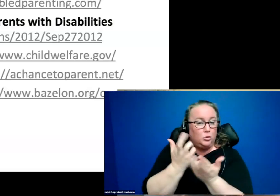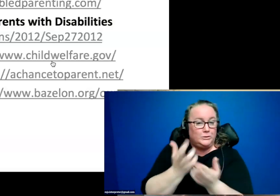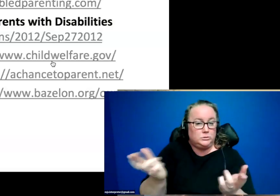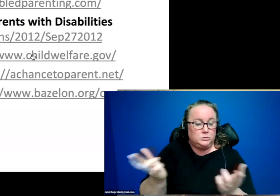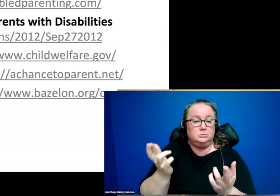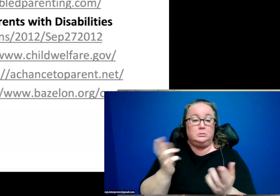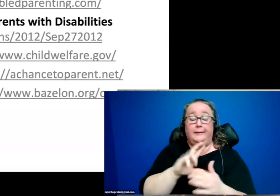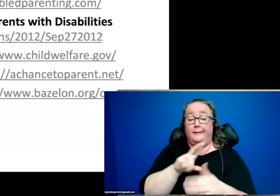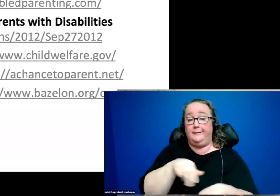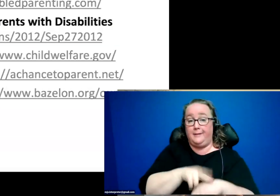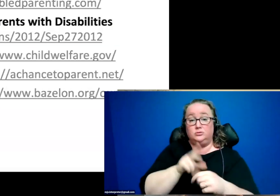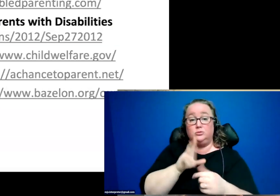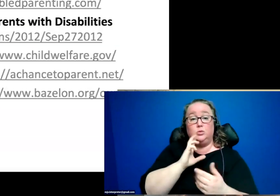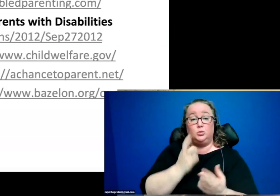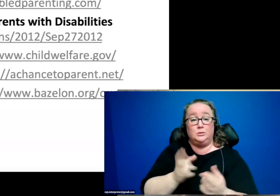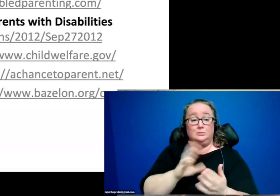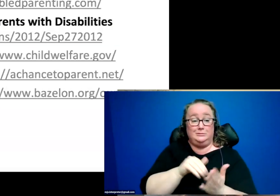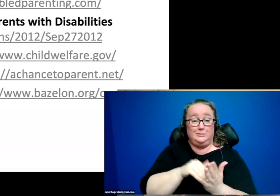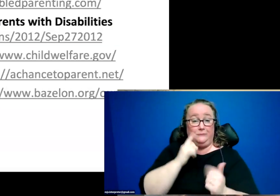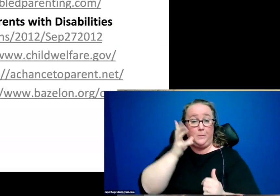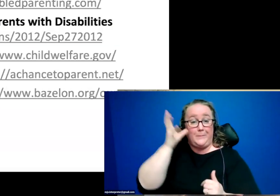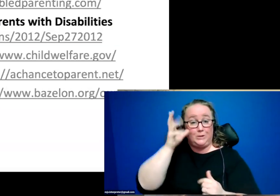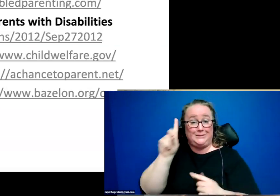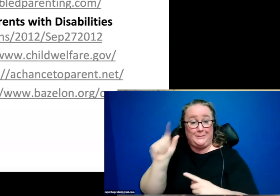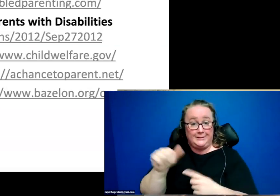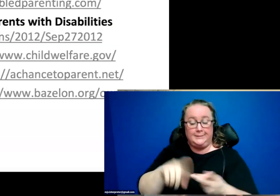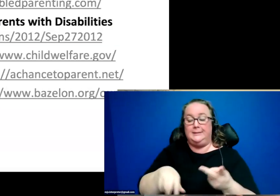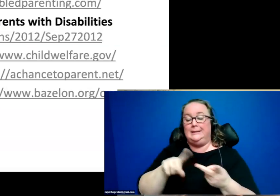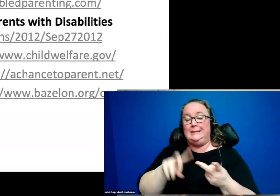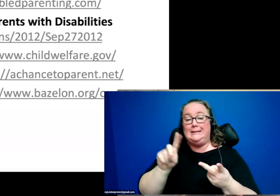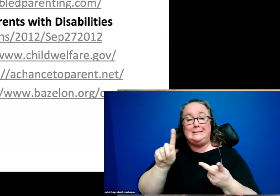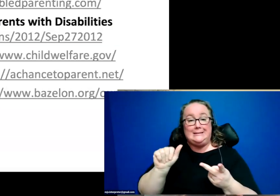for Parents with Disabilities, the Disabled Parenting Project,